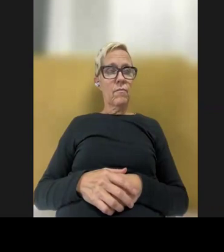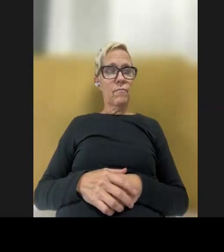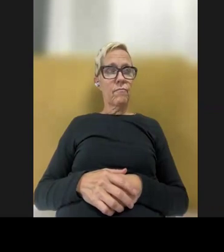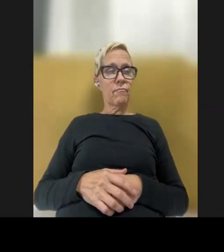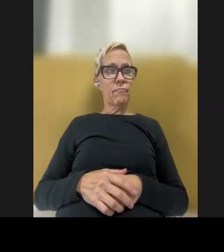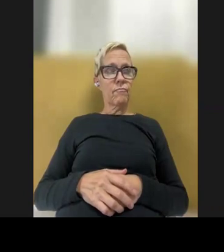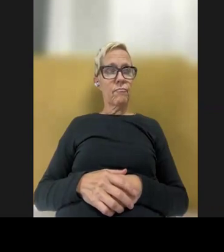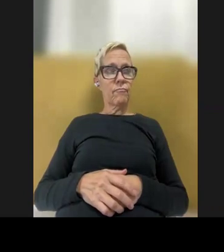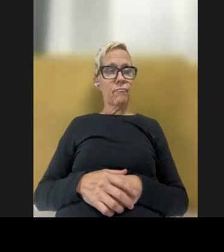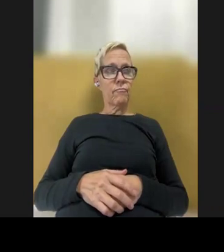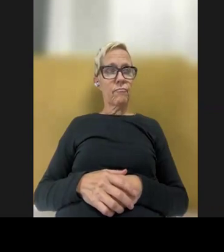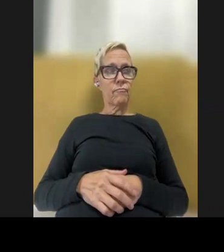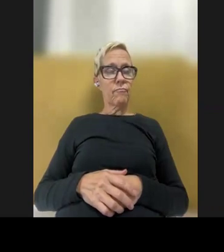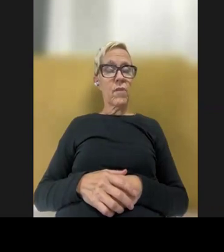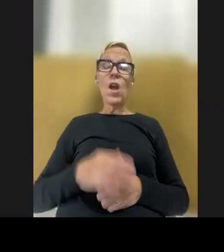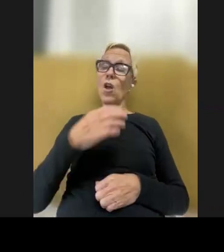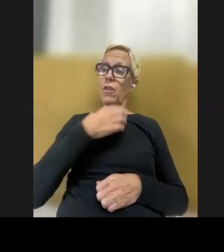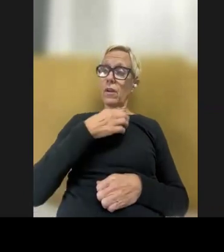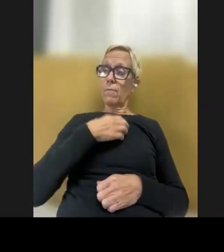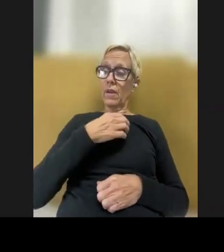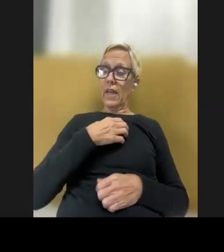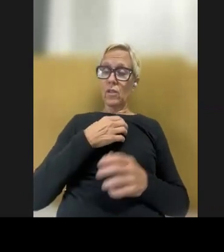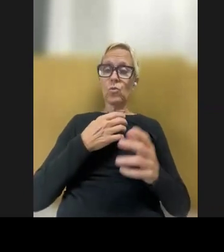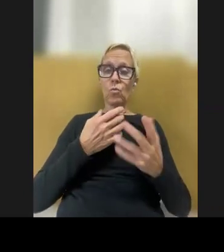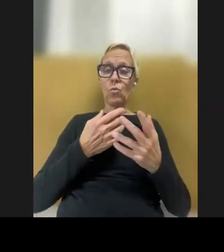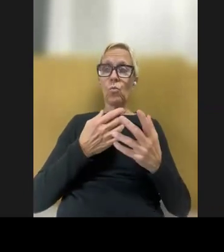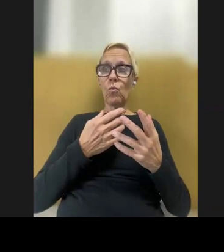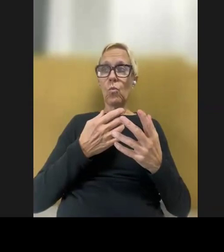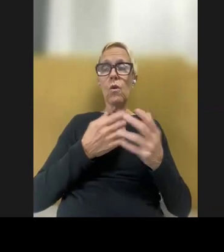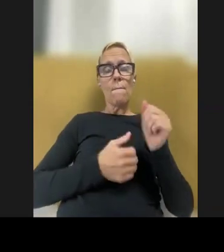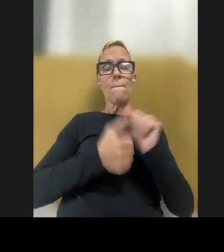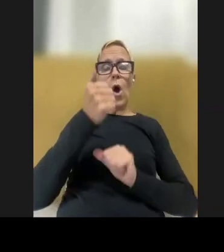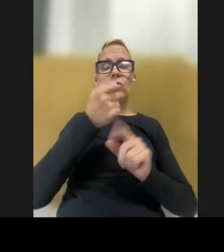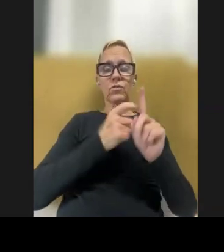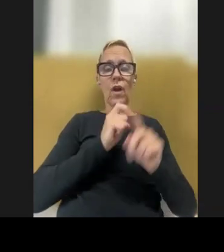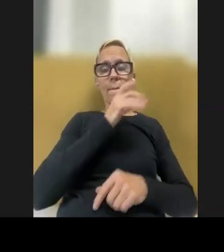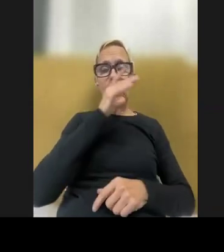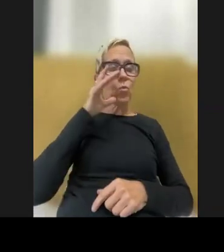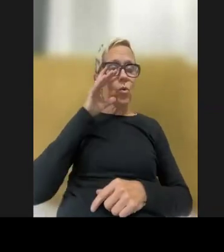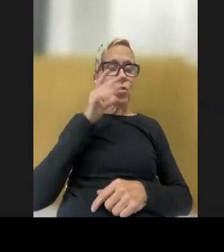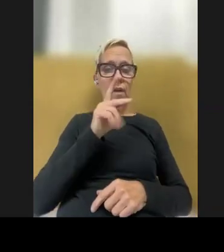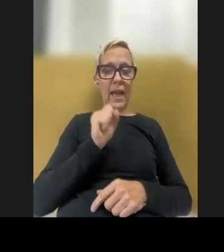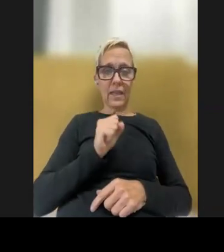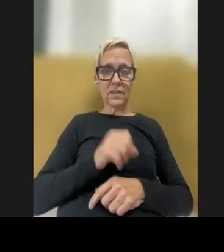In a rural community. In rural Kansas.